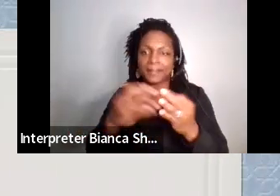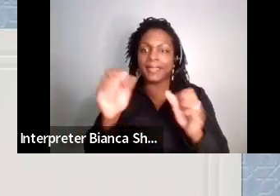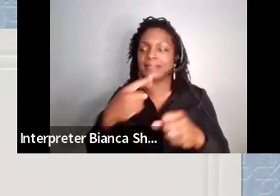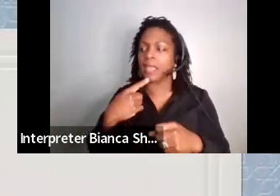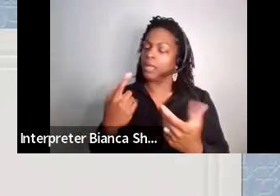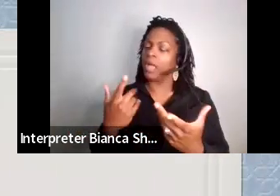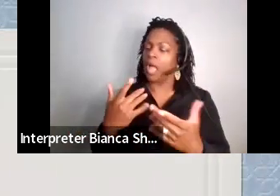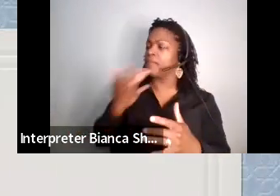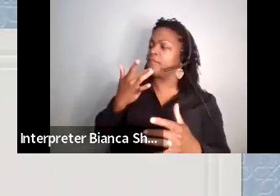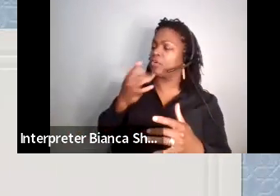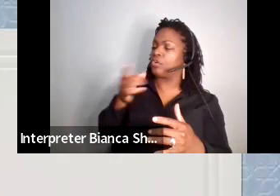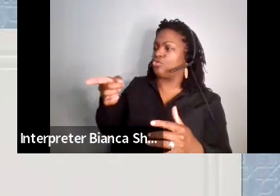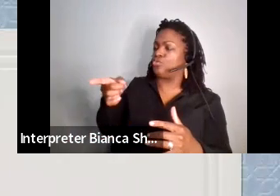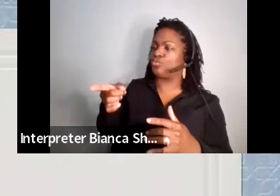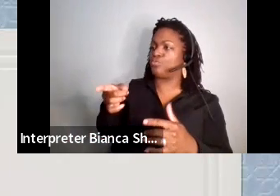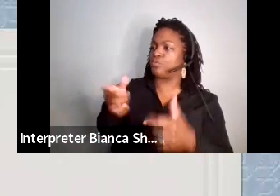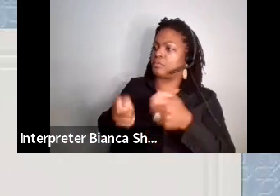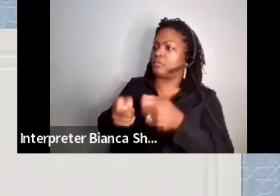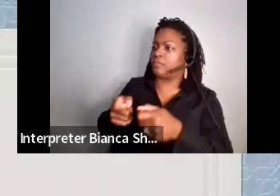So they may say I can text you from 9 0 Pm.